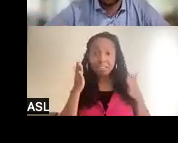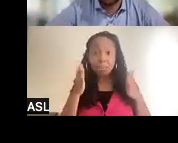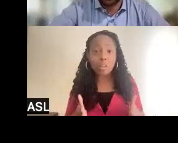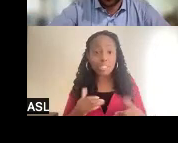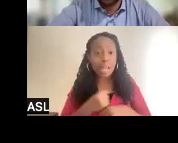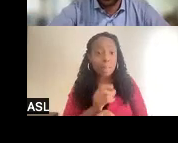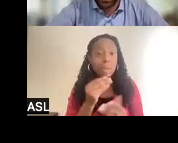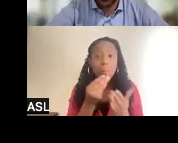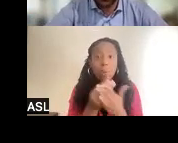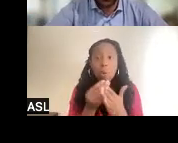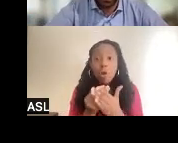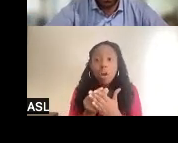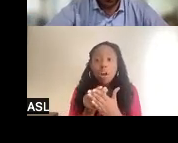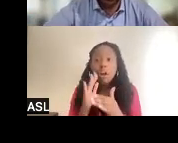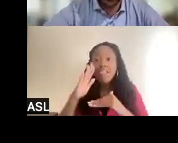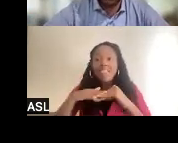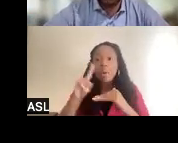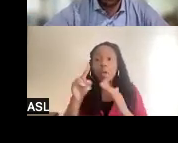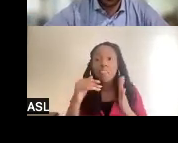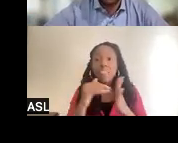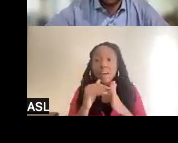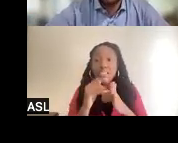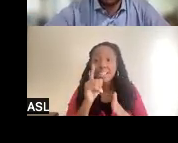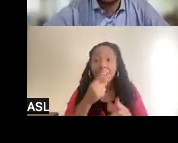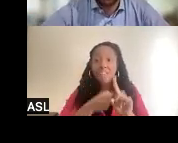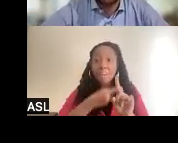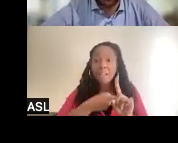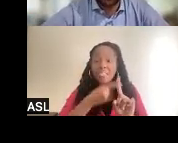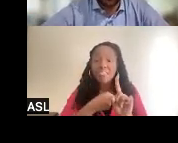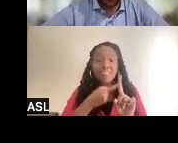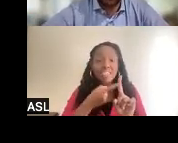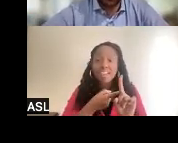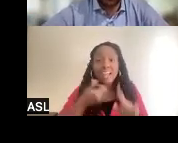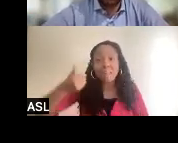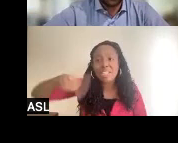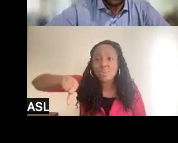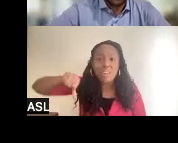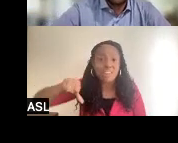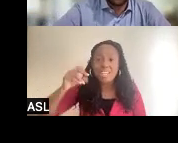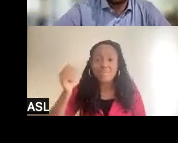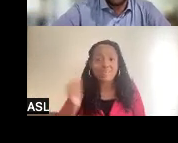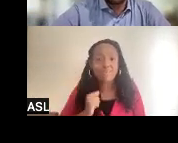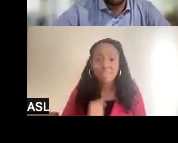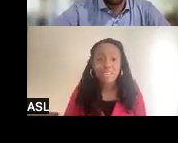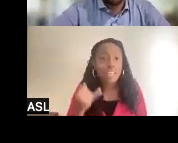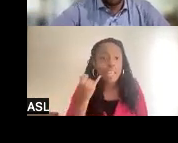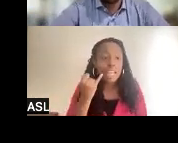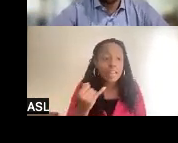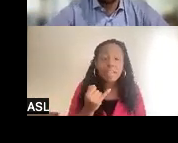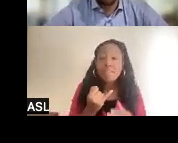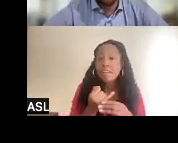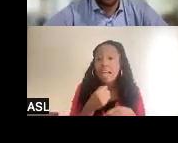than $1,000 a month roughly I can be disqualified from the benefits if I make more than 2,300 as an